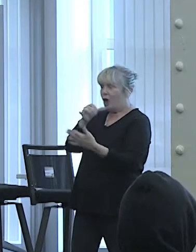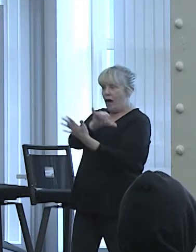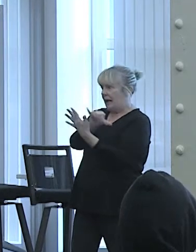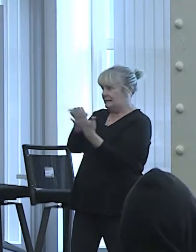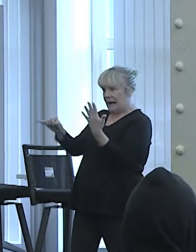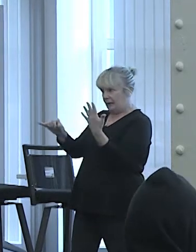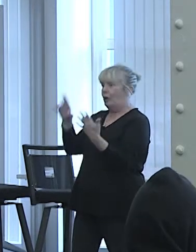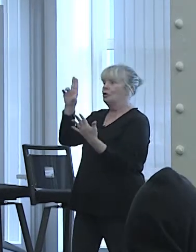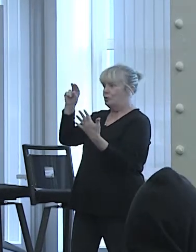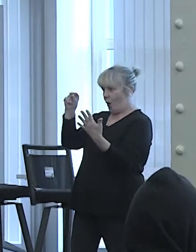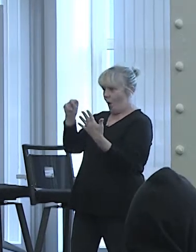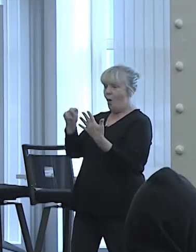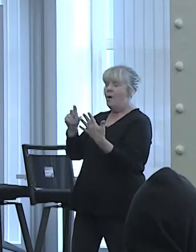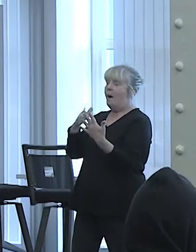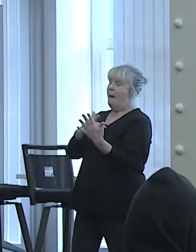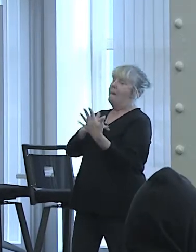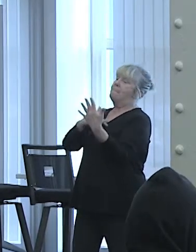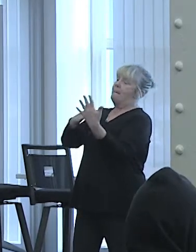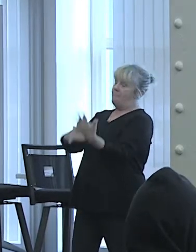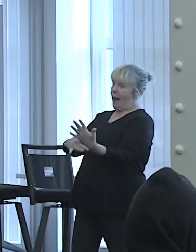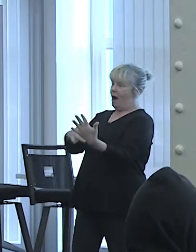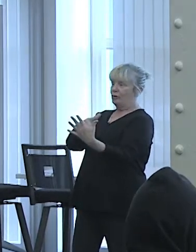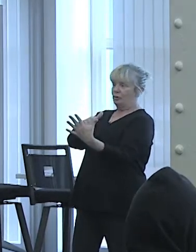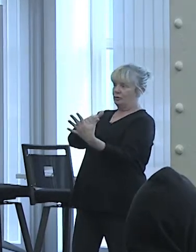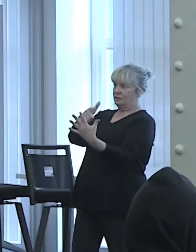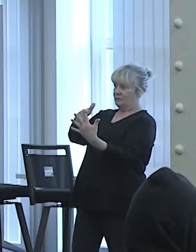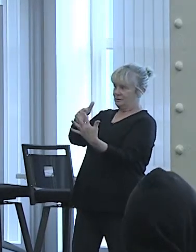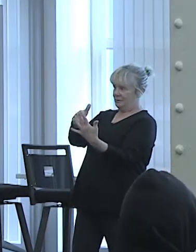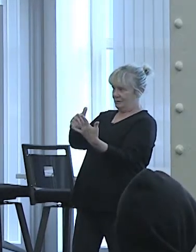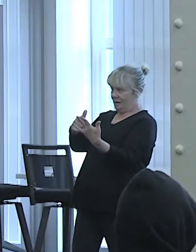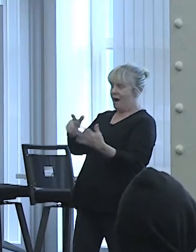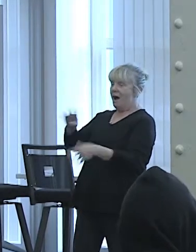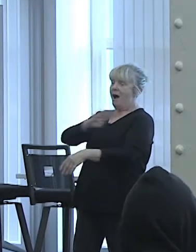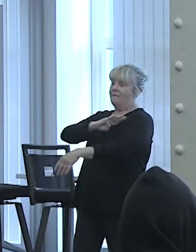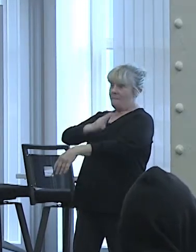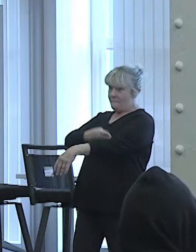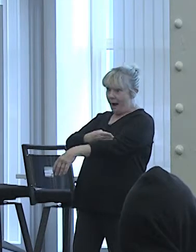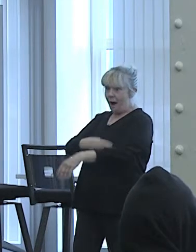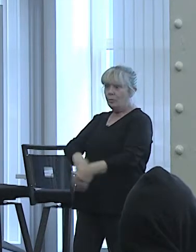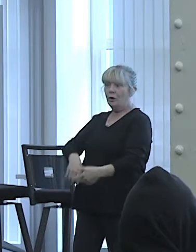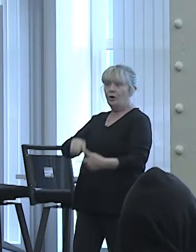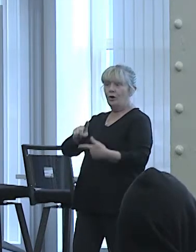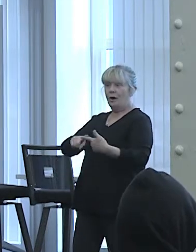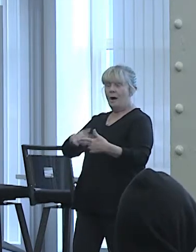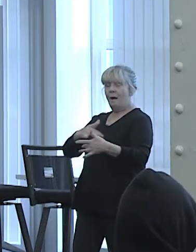But there are patterns to how oppression works, patterns of power, patterns of disempowerment,